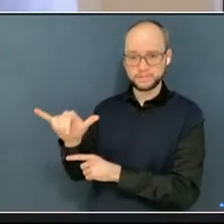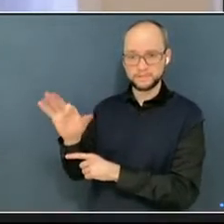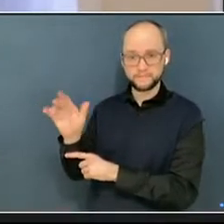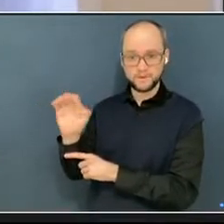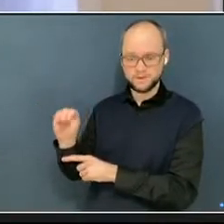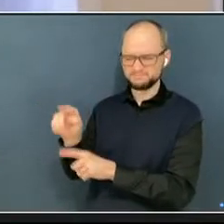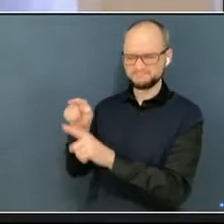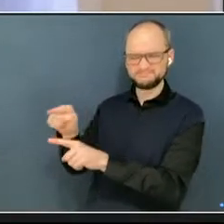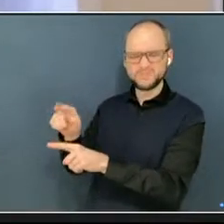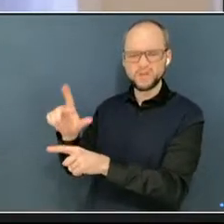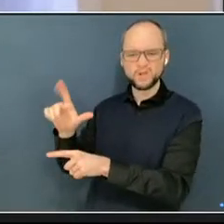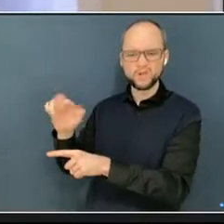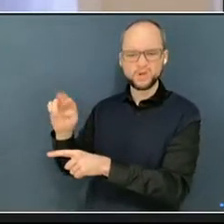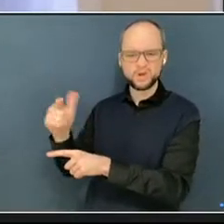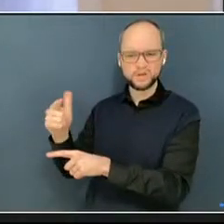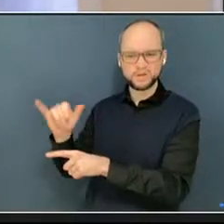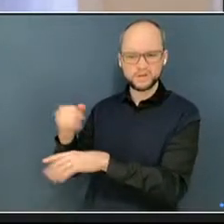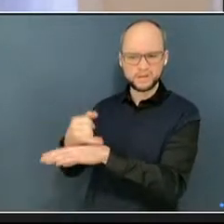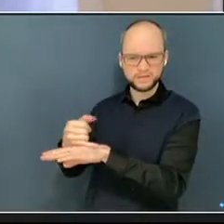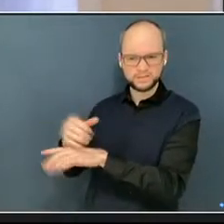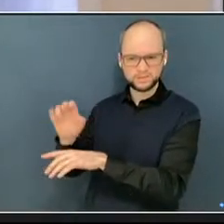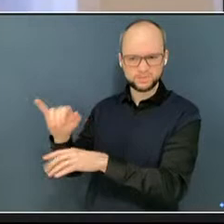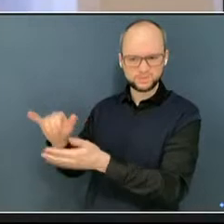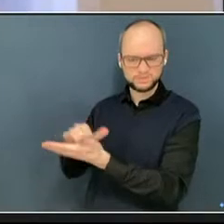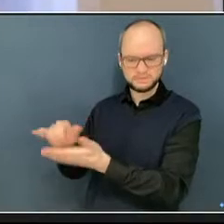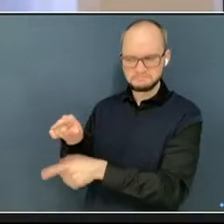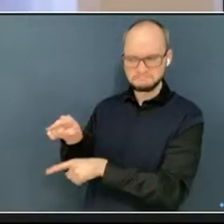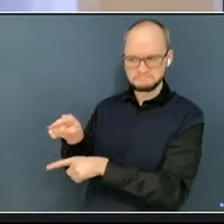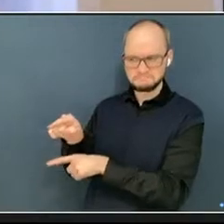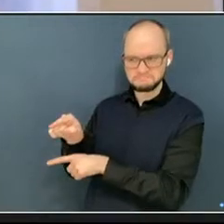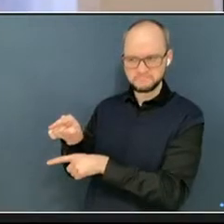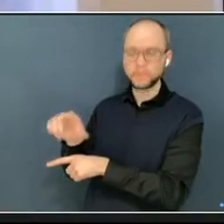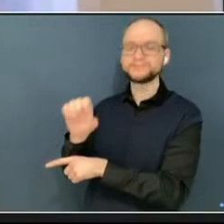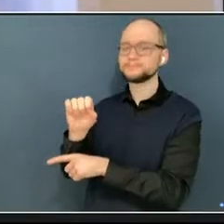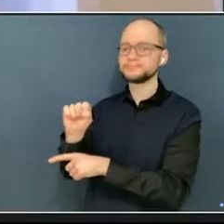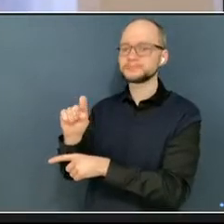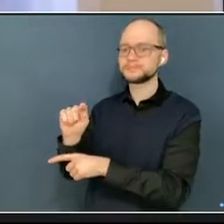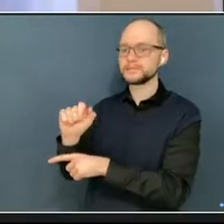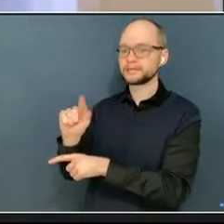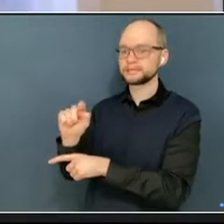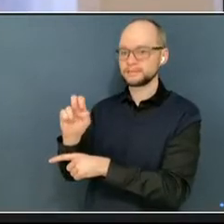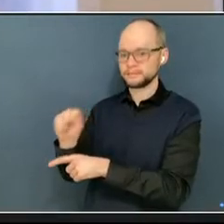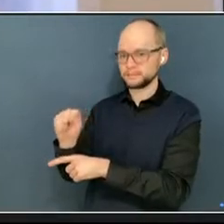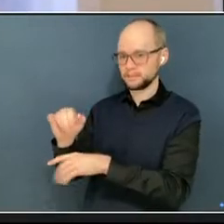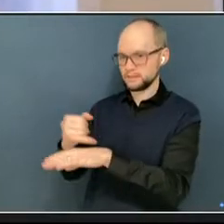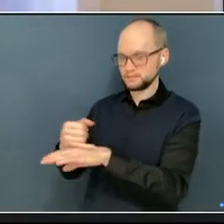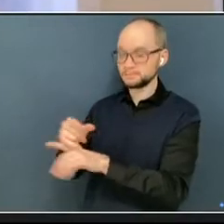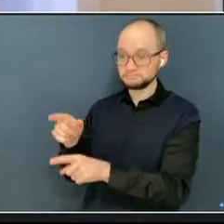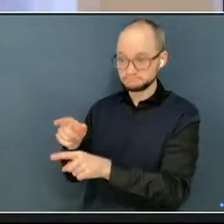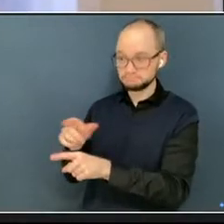be closer to home. So father writes out a check for $4,000 and buys me a farm in Gilbert Connecticut.